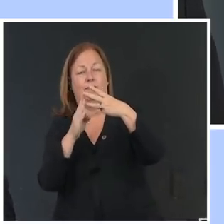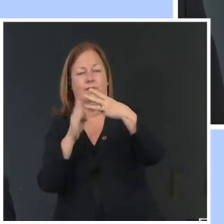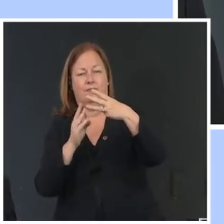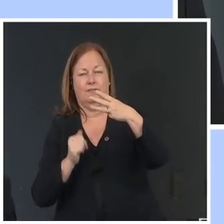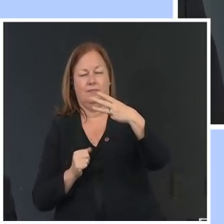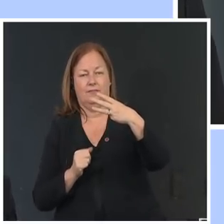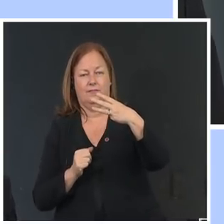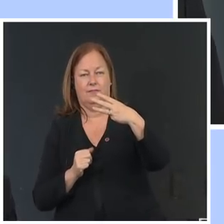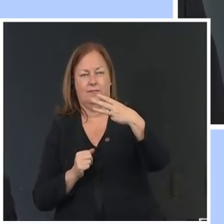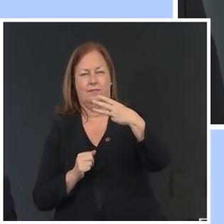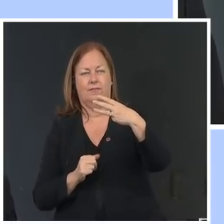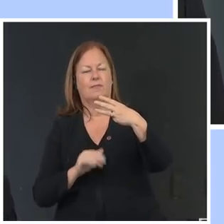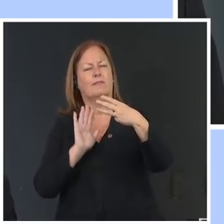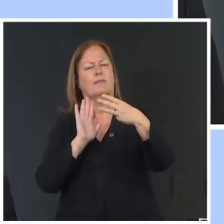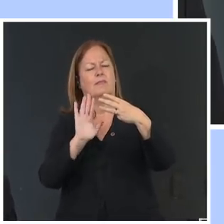apply, possibly apply to look at